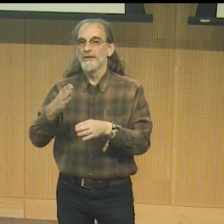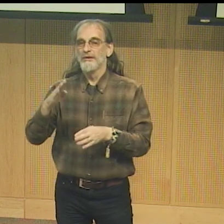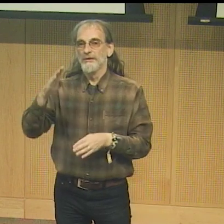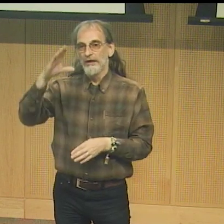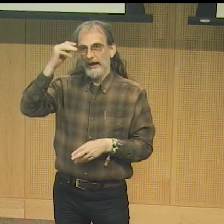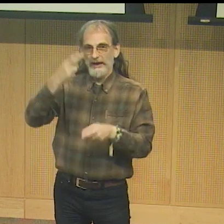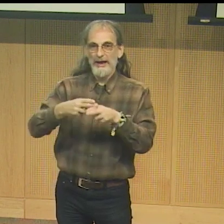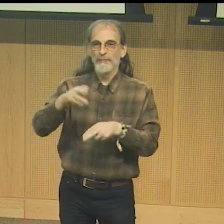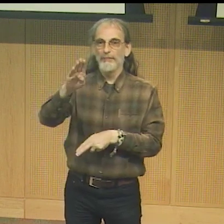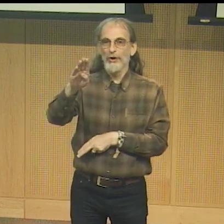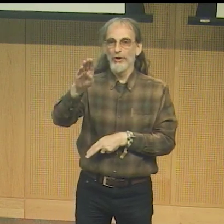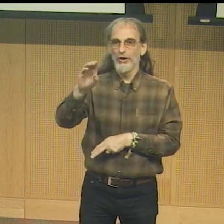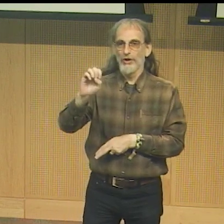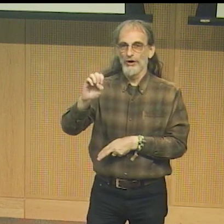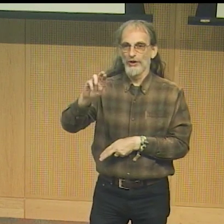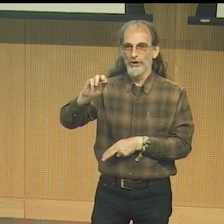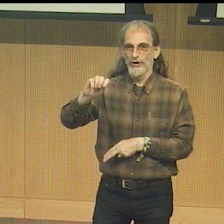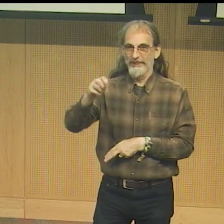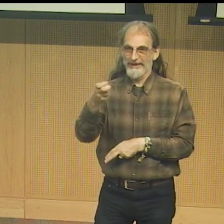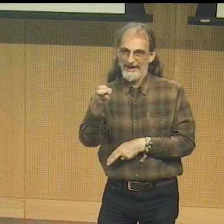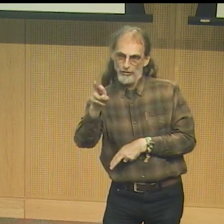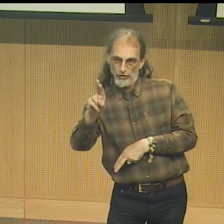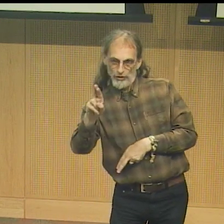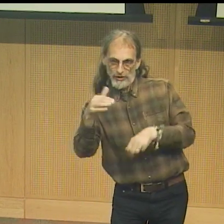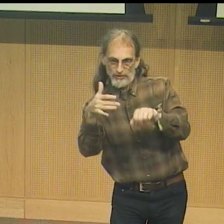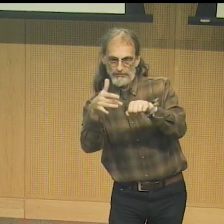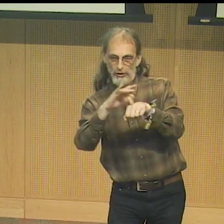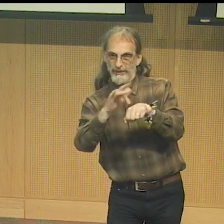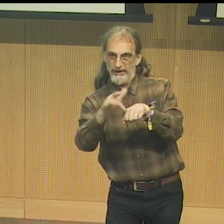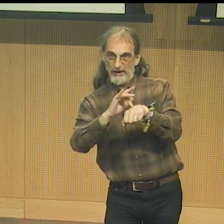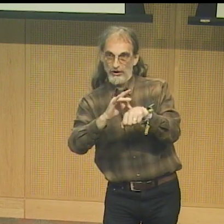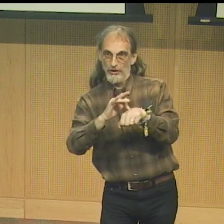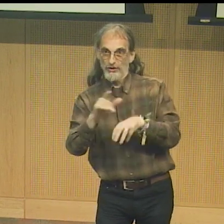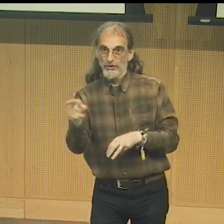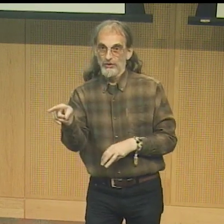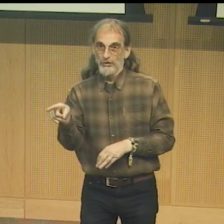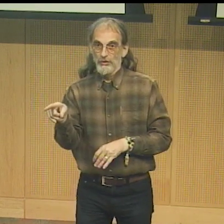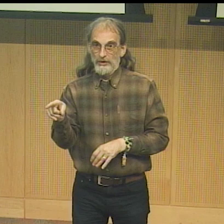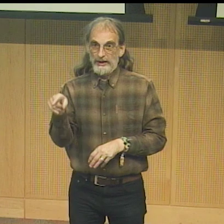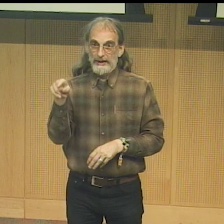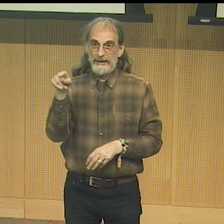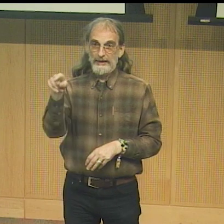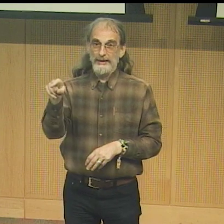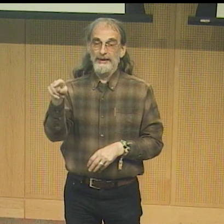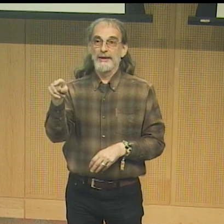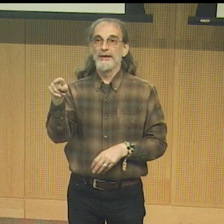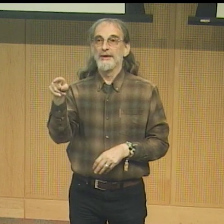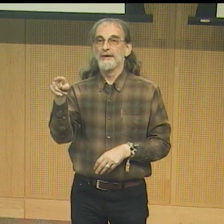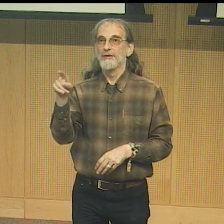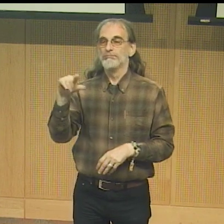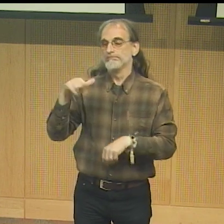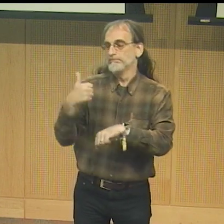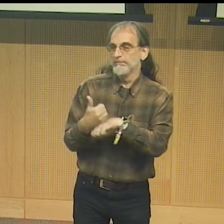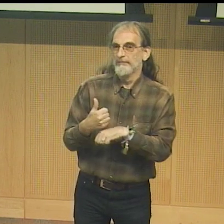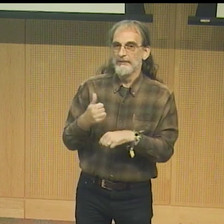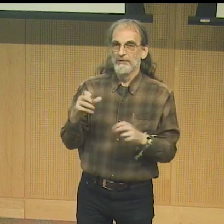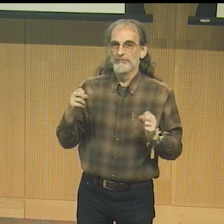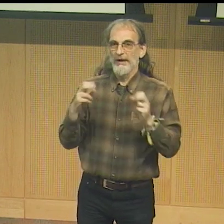popularity--it was quite a thriving community. Berthier and his colleagues formed--I don't know if you